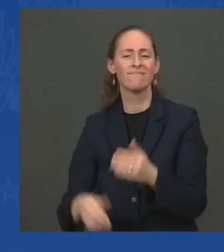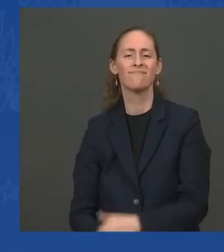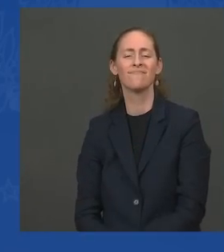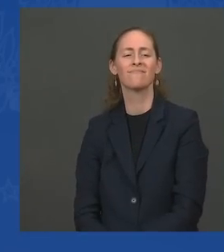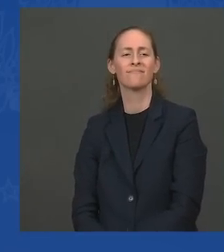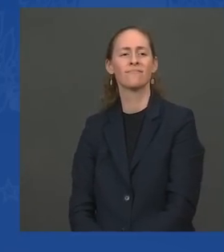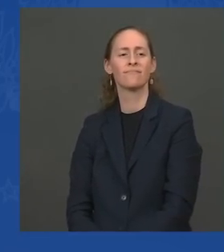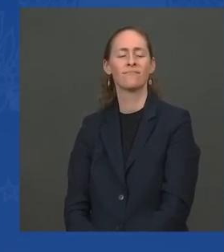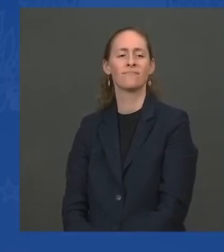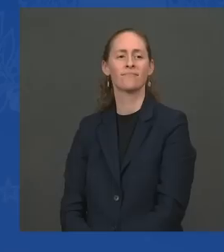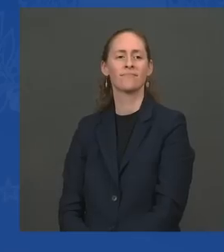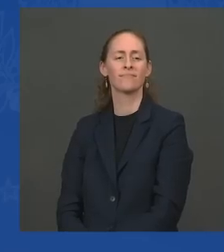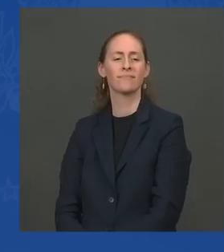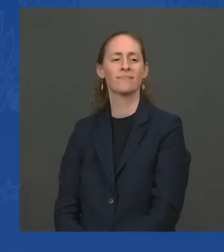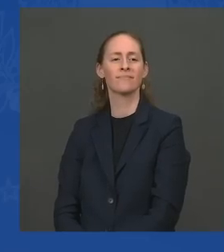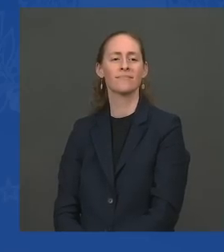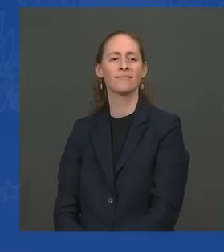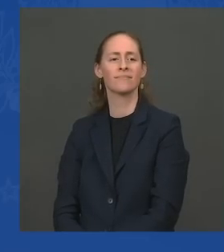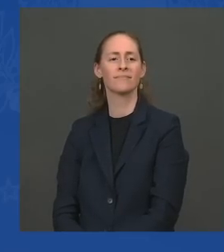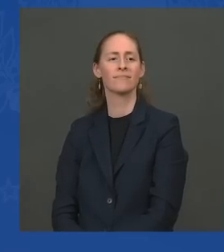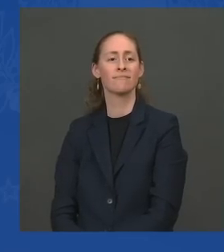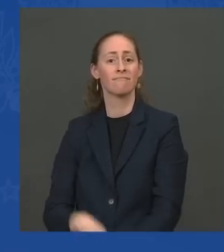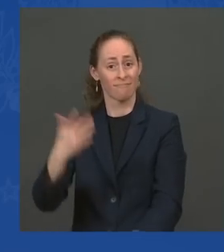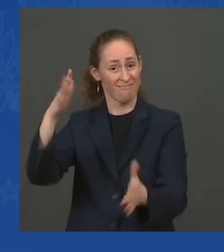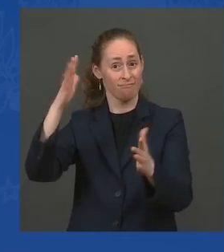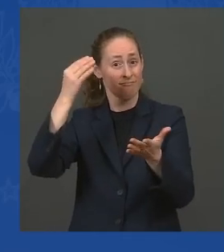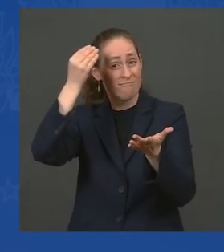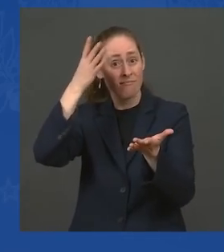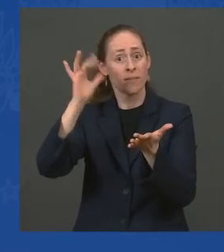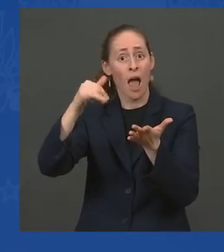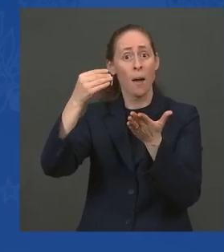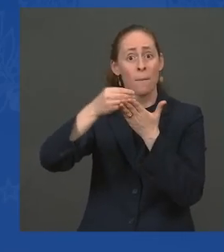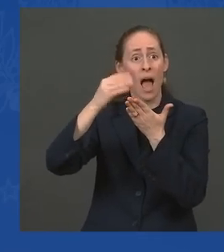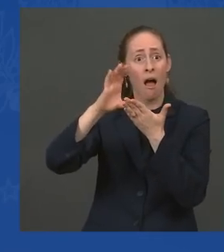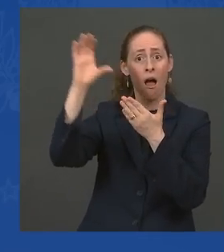And one more thing: It's fully paid for. Fully, fully paid --